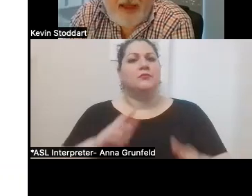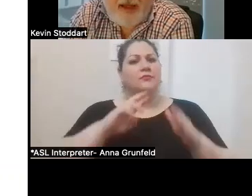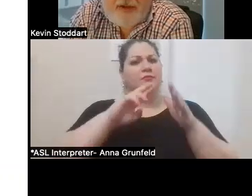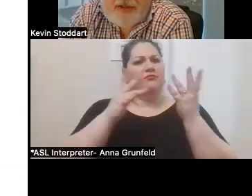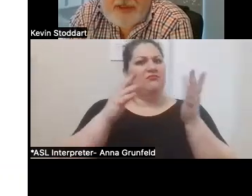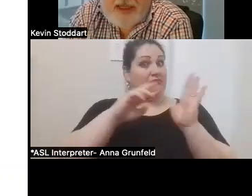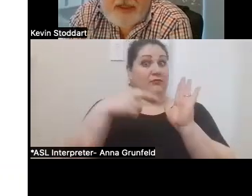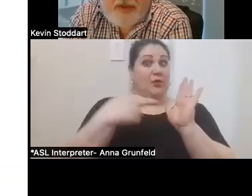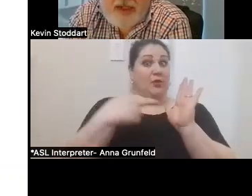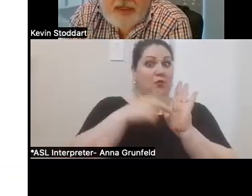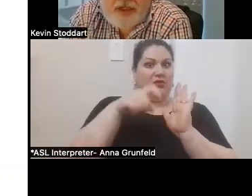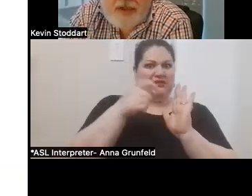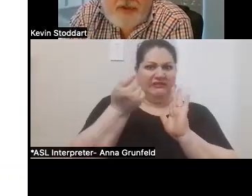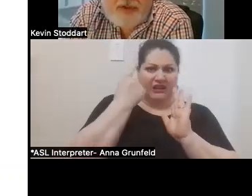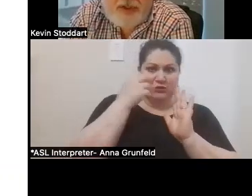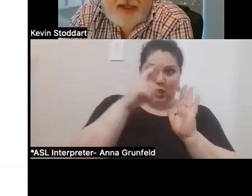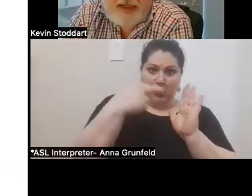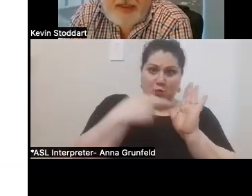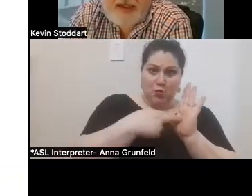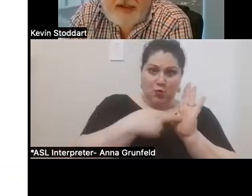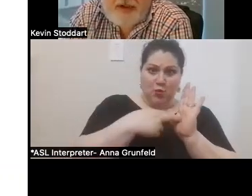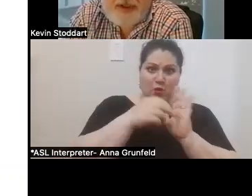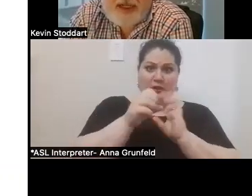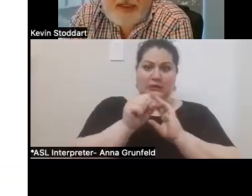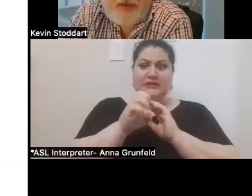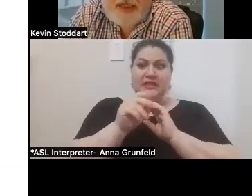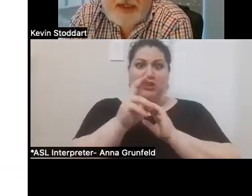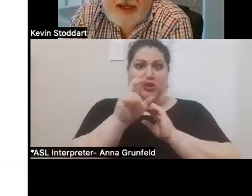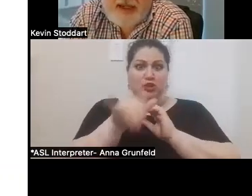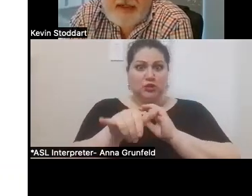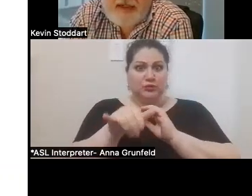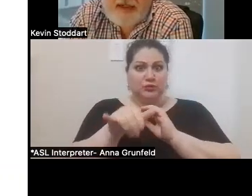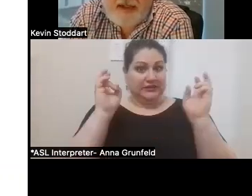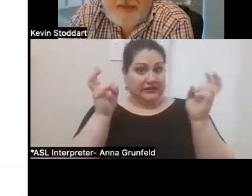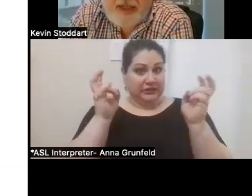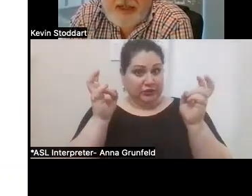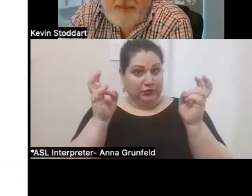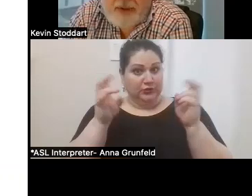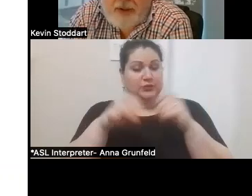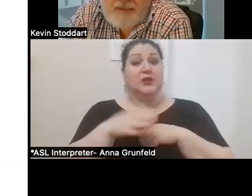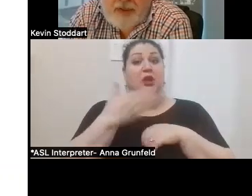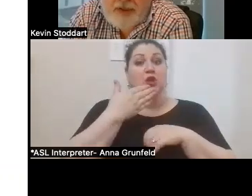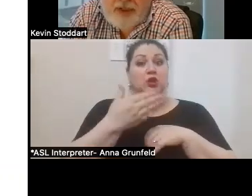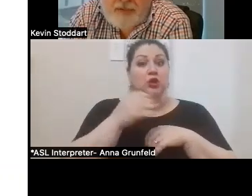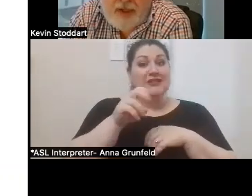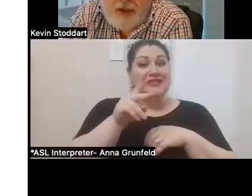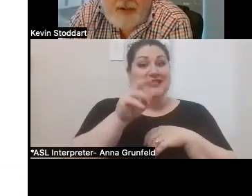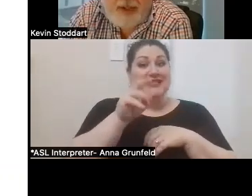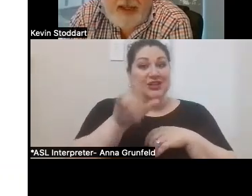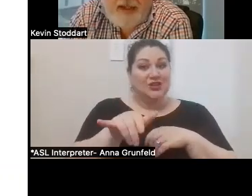How can sensory issues and a good sensory diet be a part of their self-care plan?